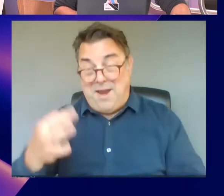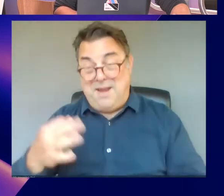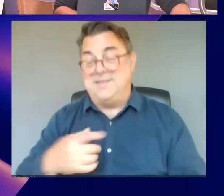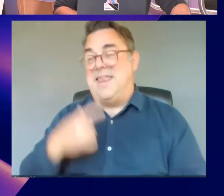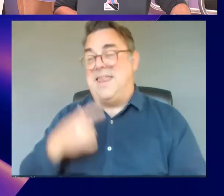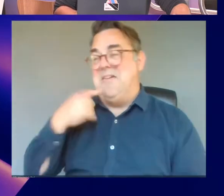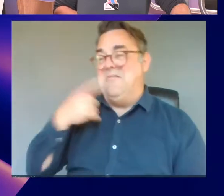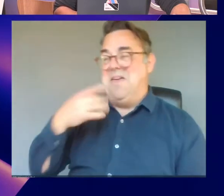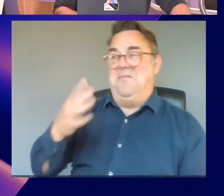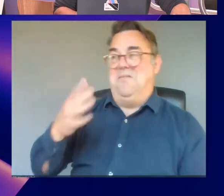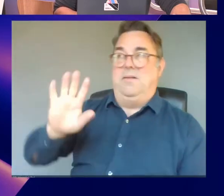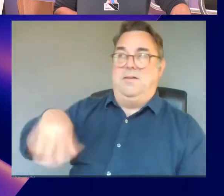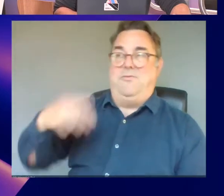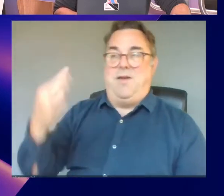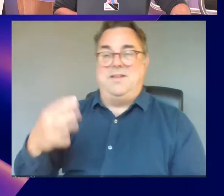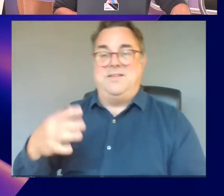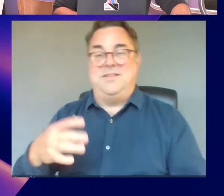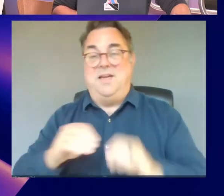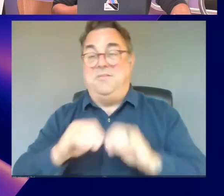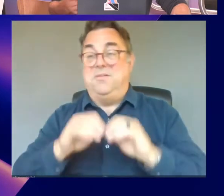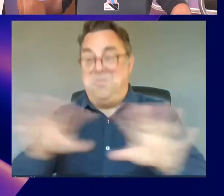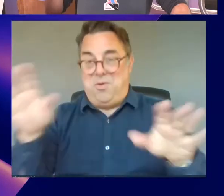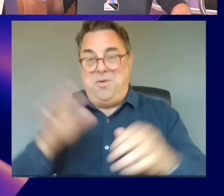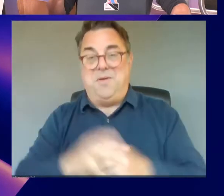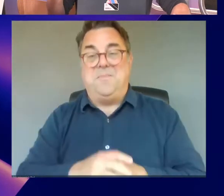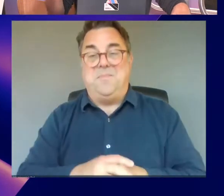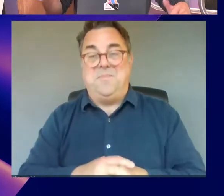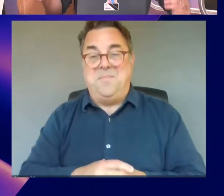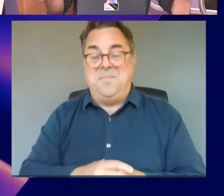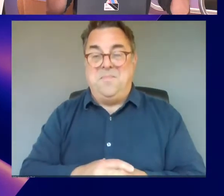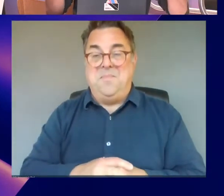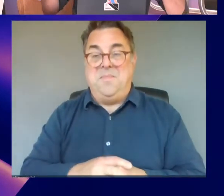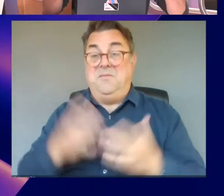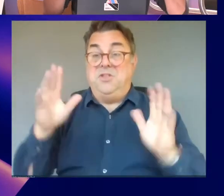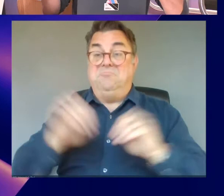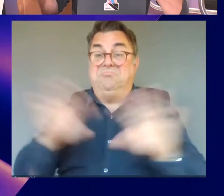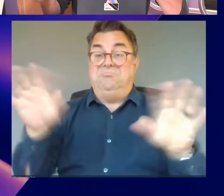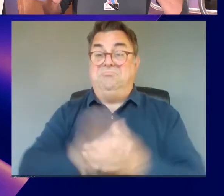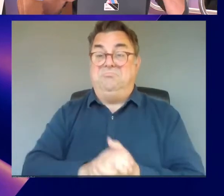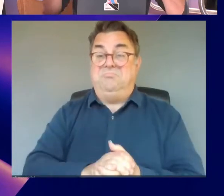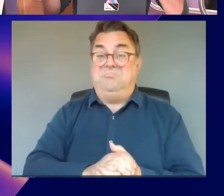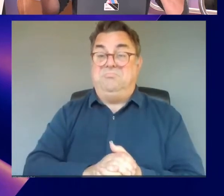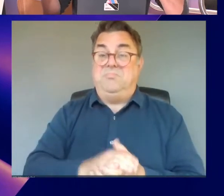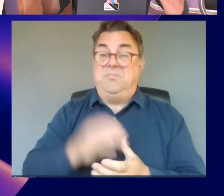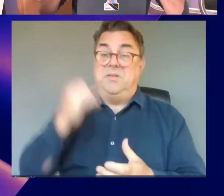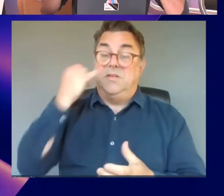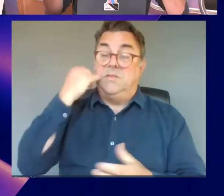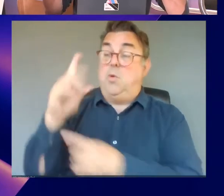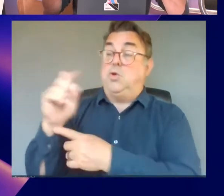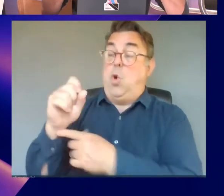I'm gonna just deploy this and it is deployed. So, if I had code that was reading that Flag 2 value,